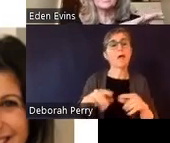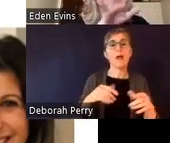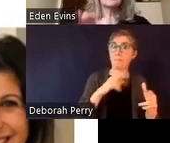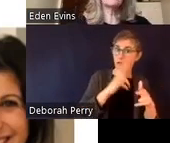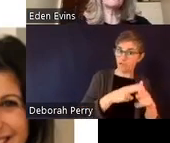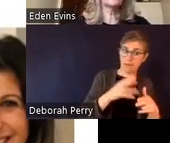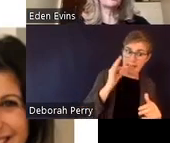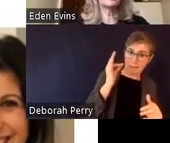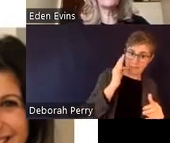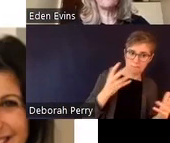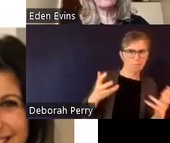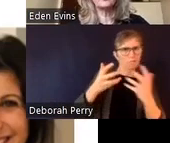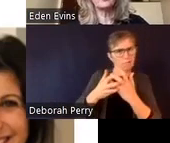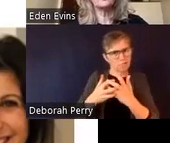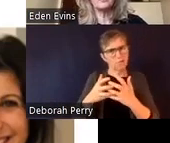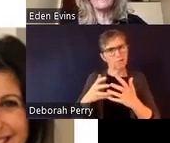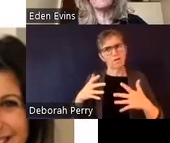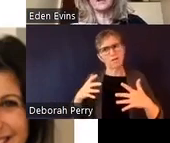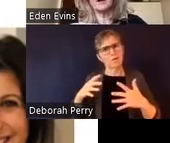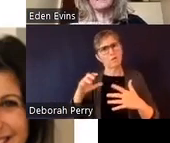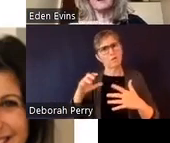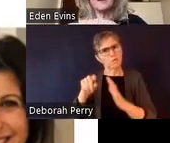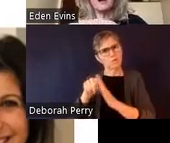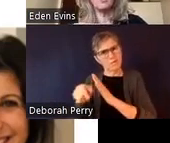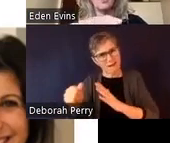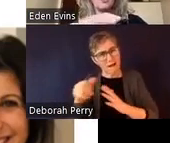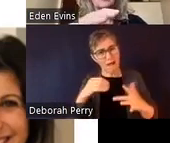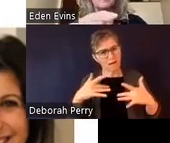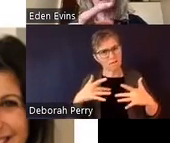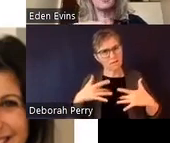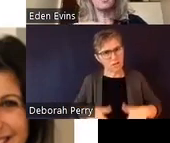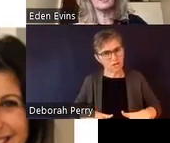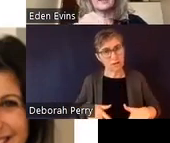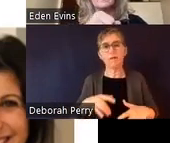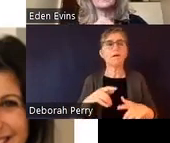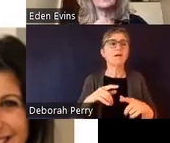and here I'm showing you frequent use of alcohol, tobacco, or cannabis is